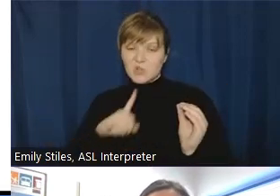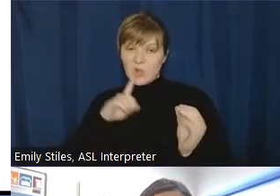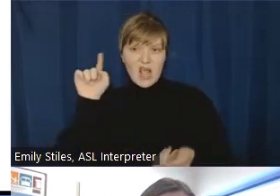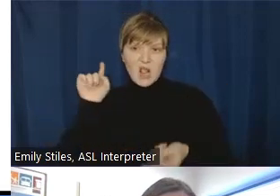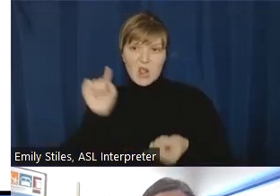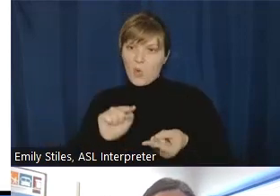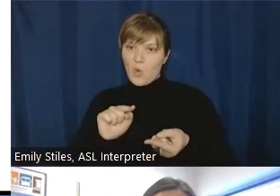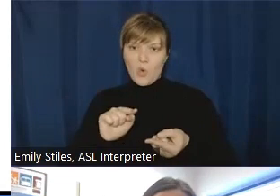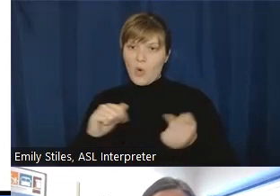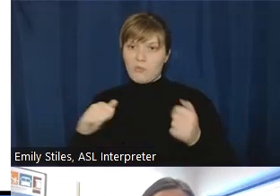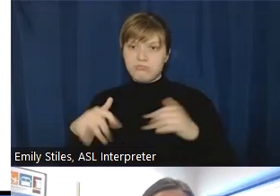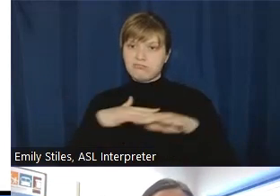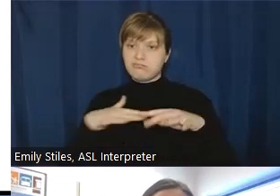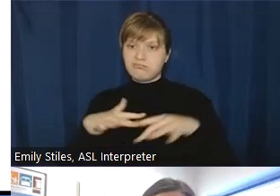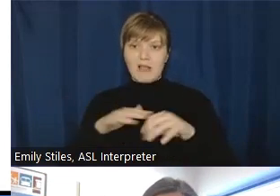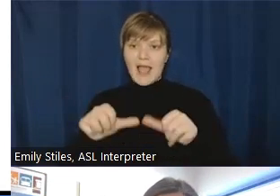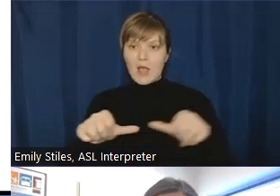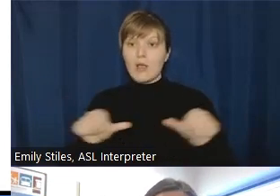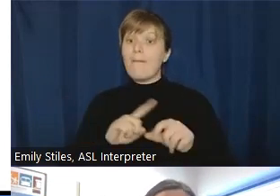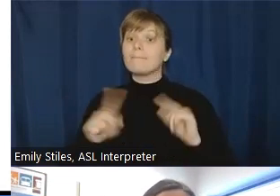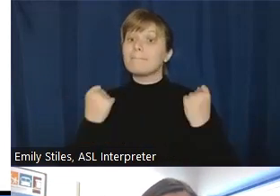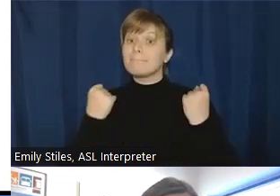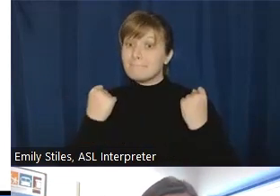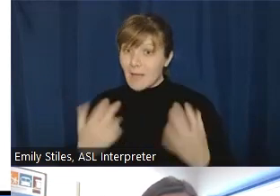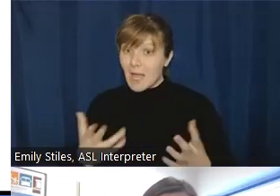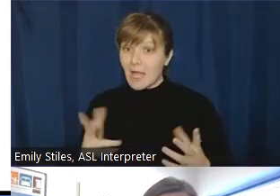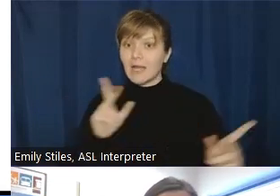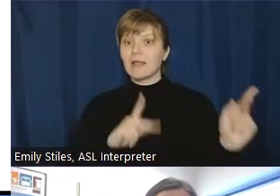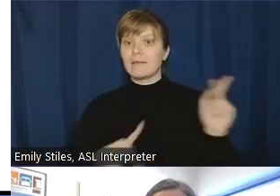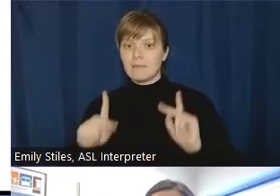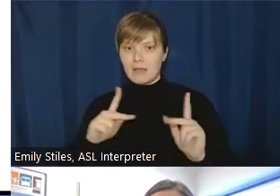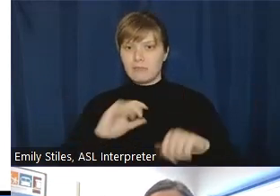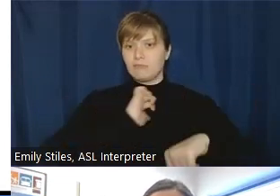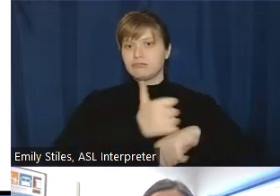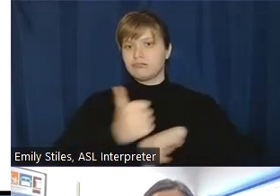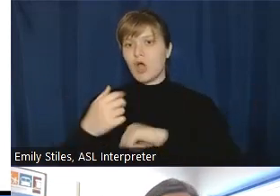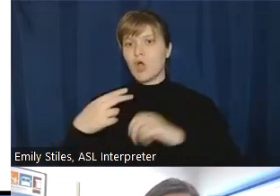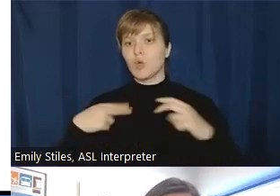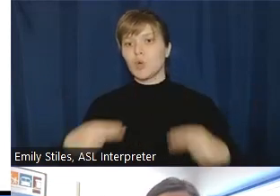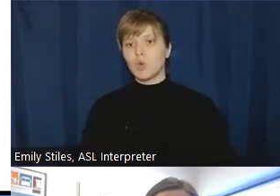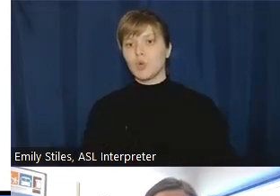high concentration of human services. The shelter is located here, there is also a dialysis center,